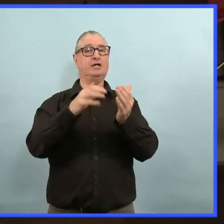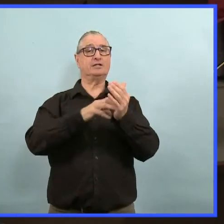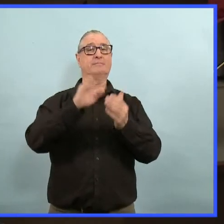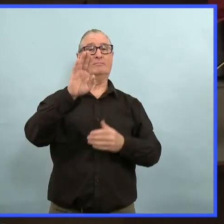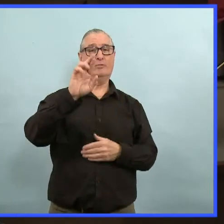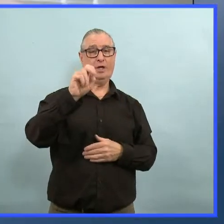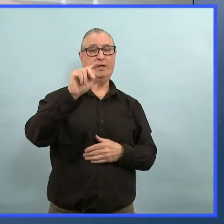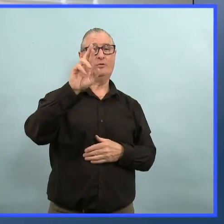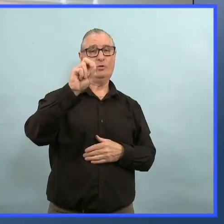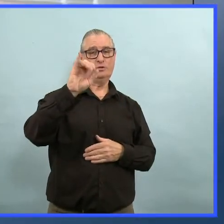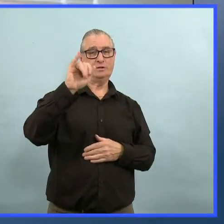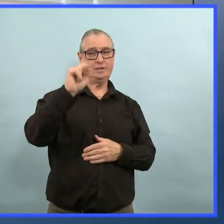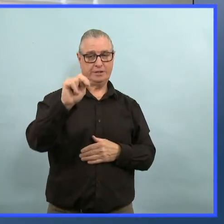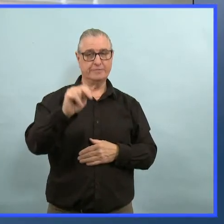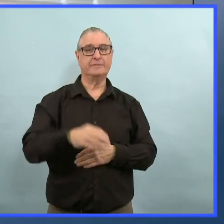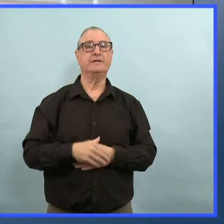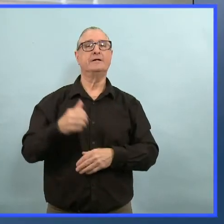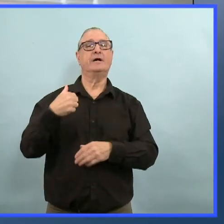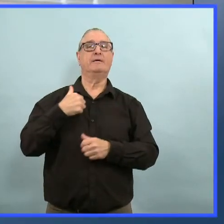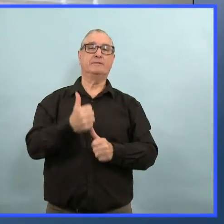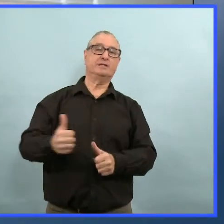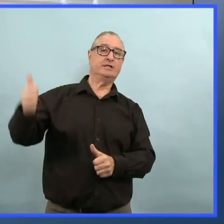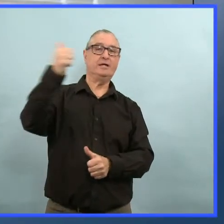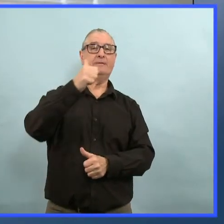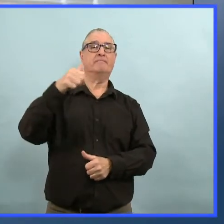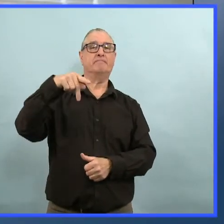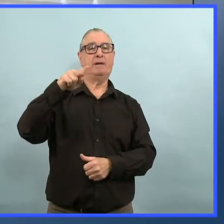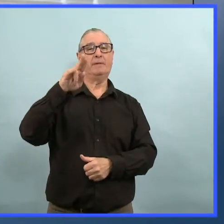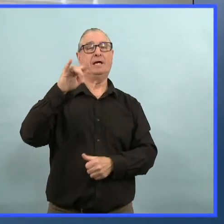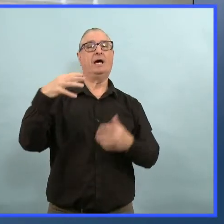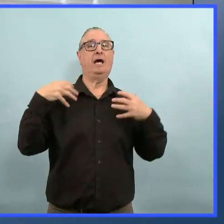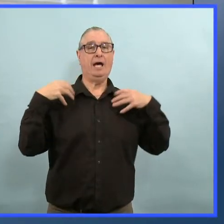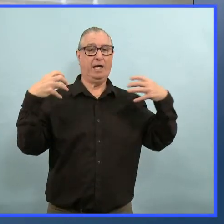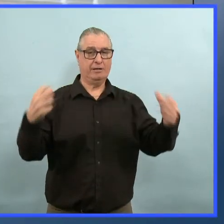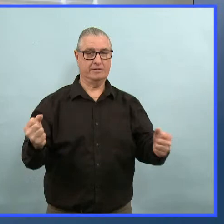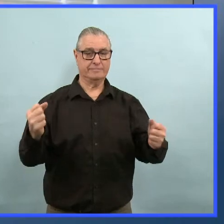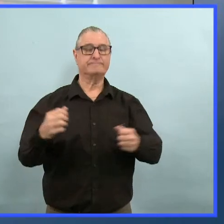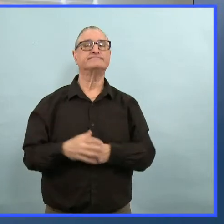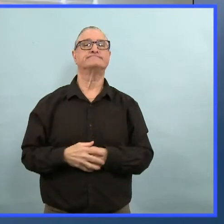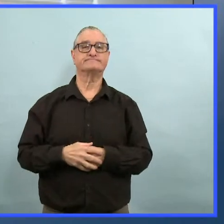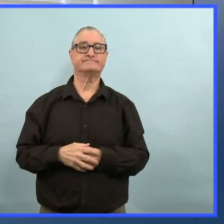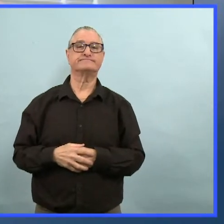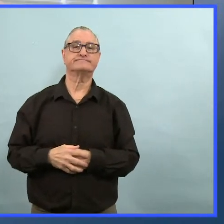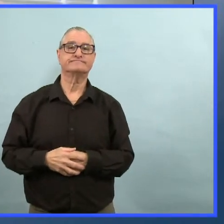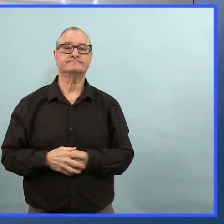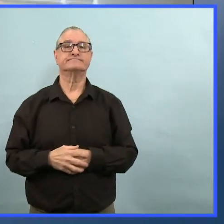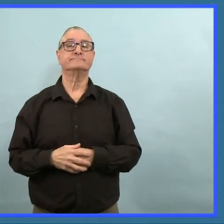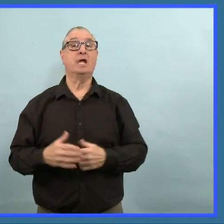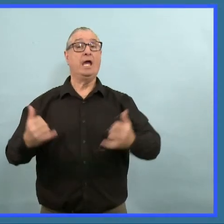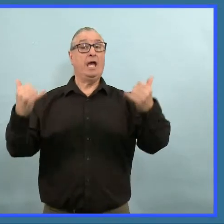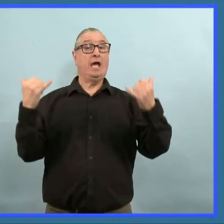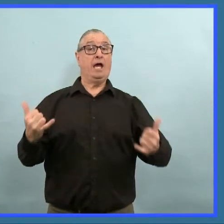i'd like to start off with preventing presenting an update on our modeling and so we've discussed